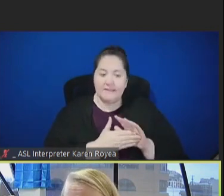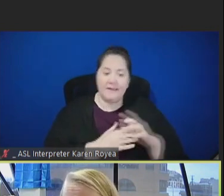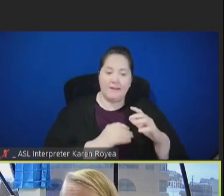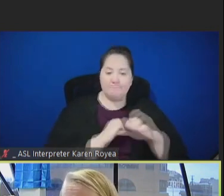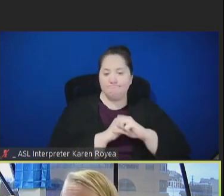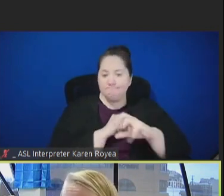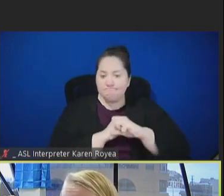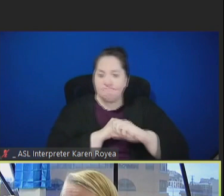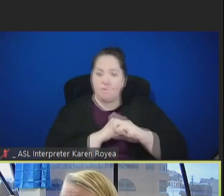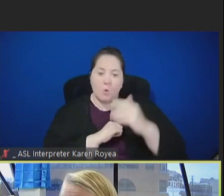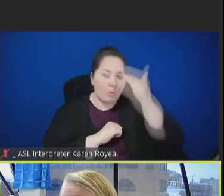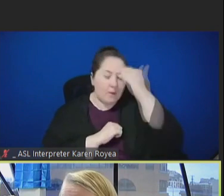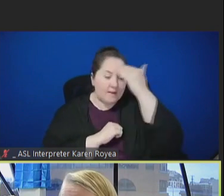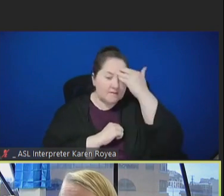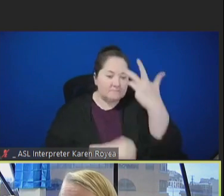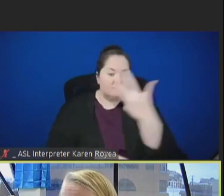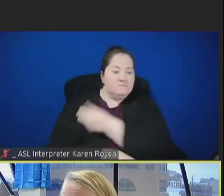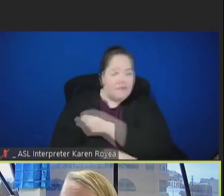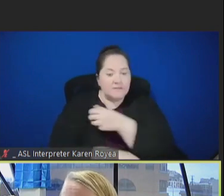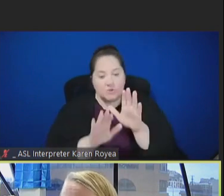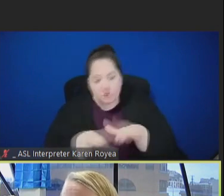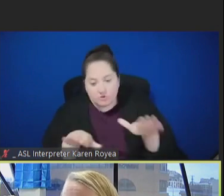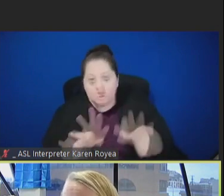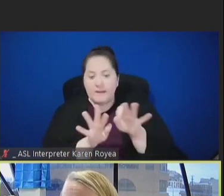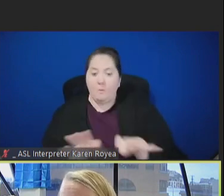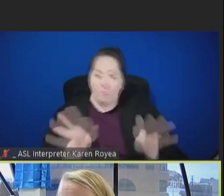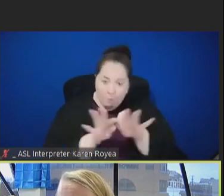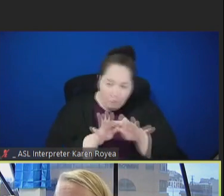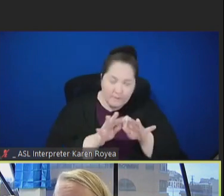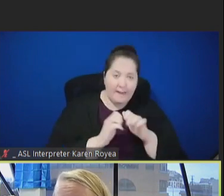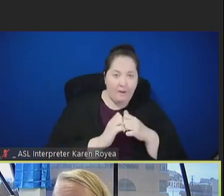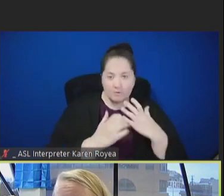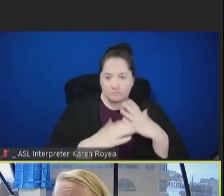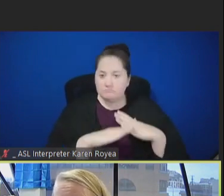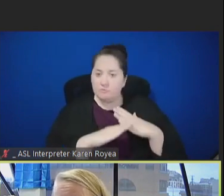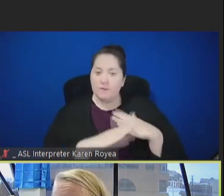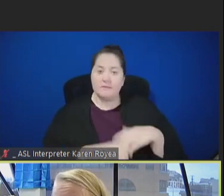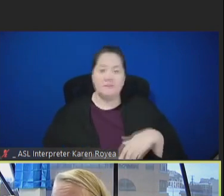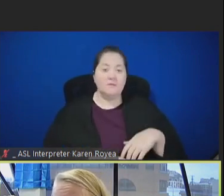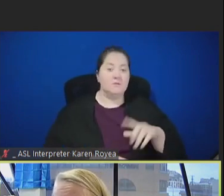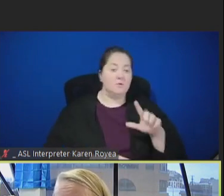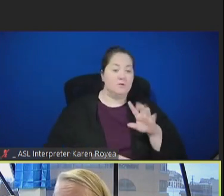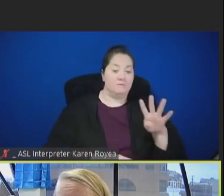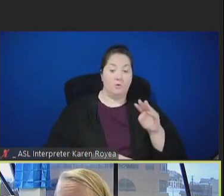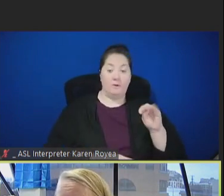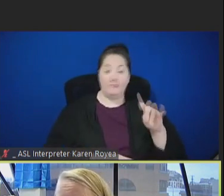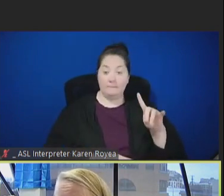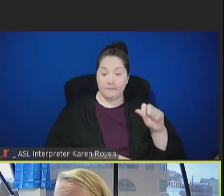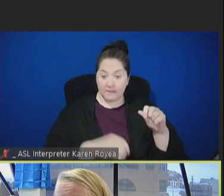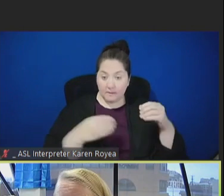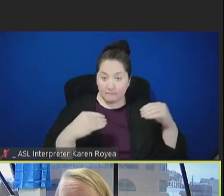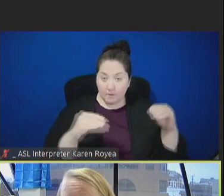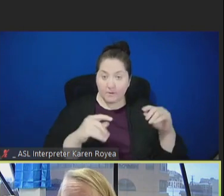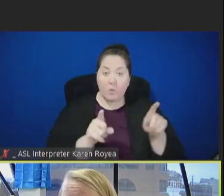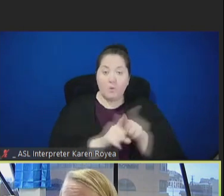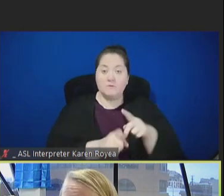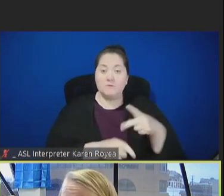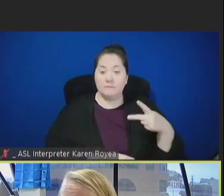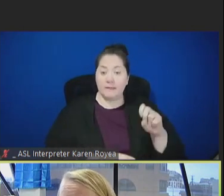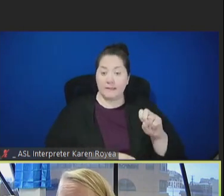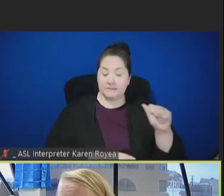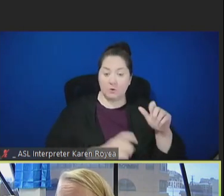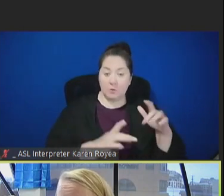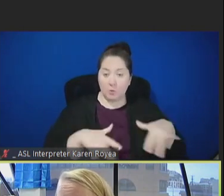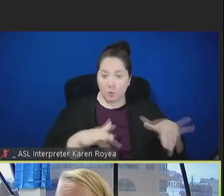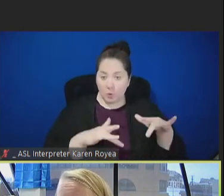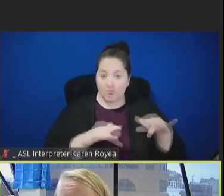children against COVID-19. This was in 24 media markets, and also a PSA that we recorded went to